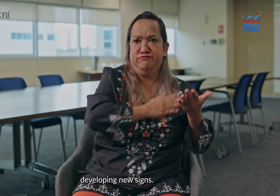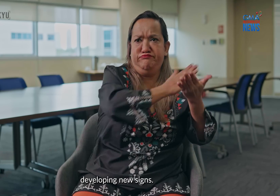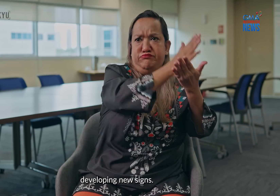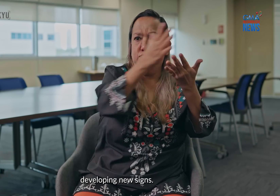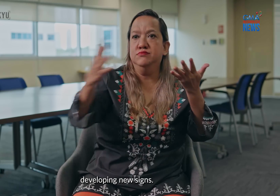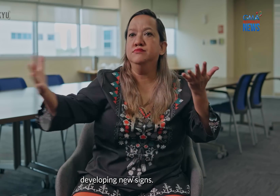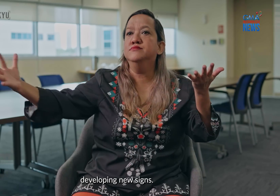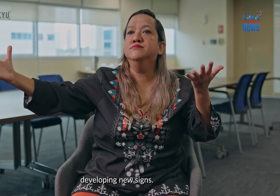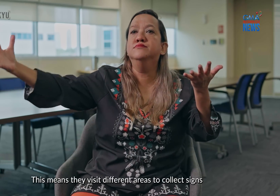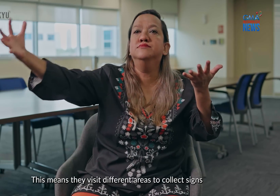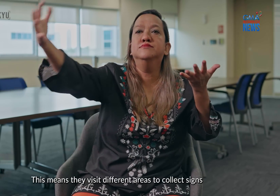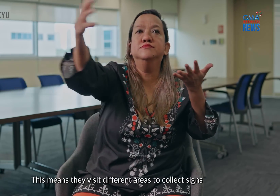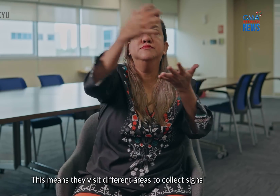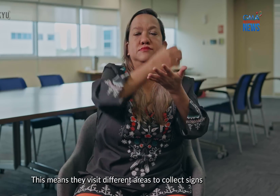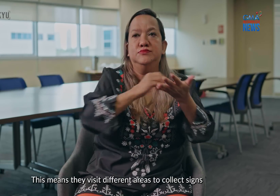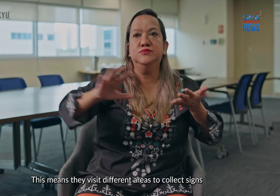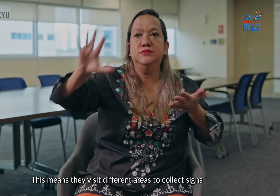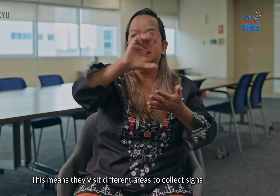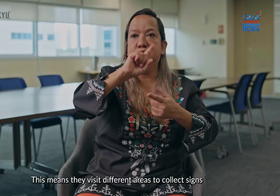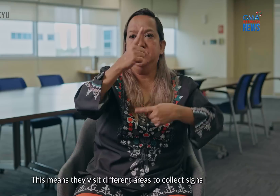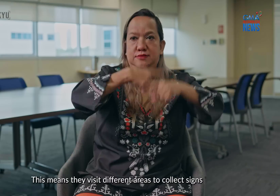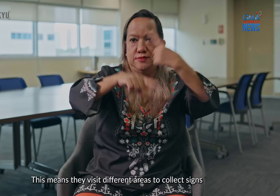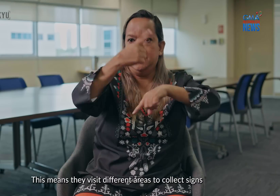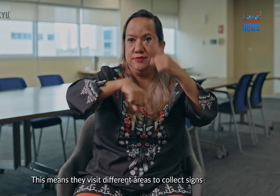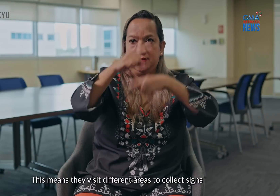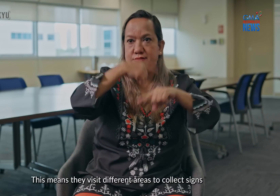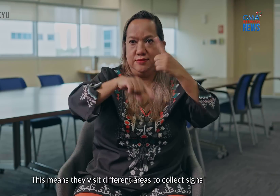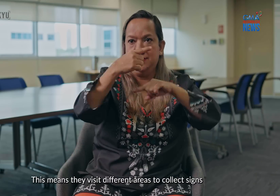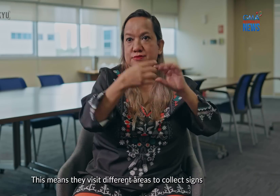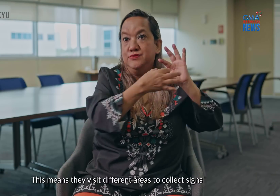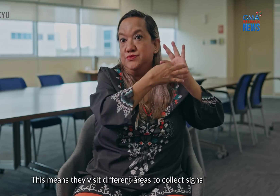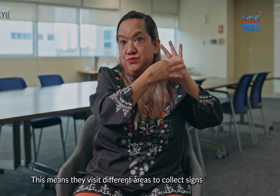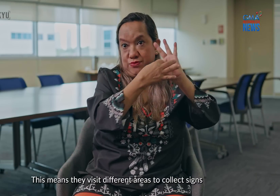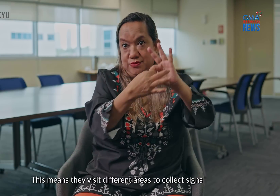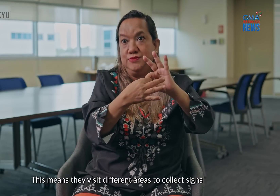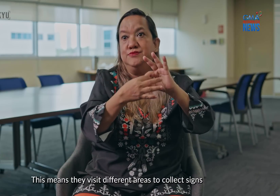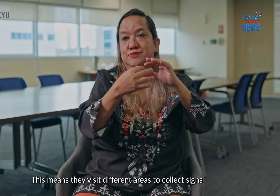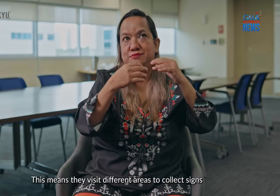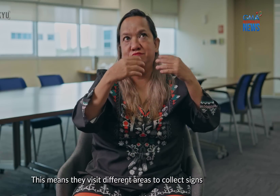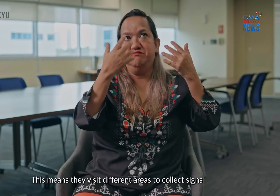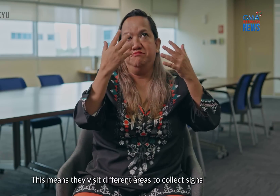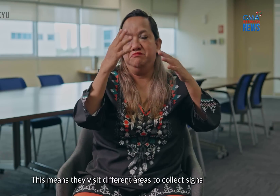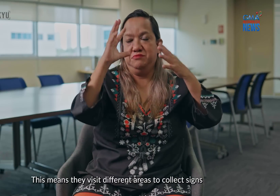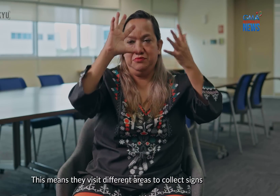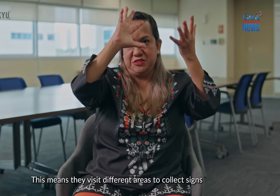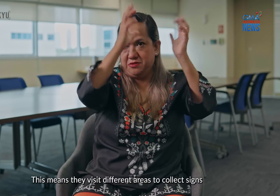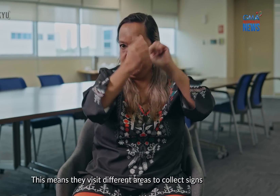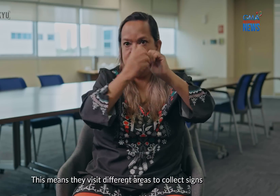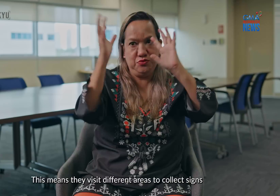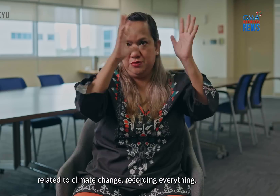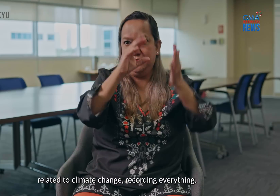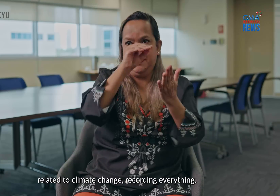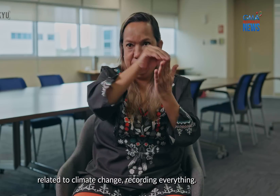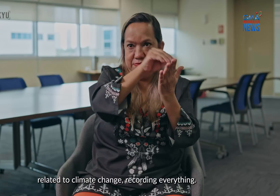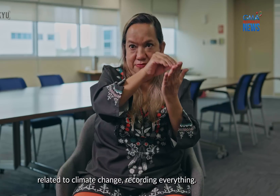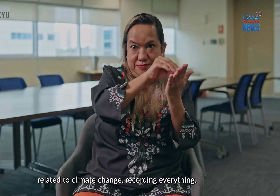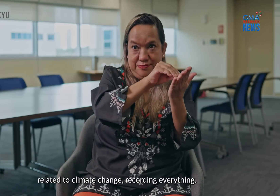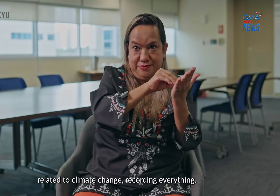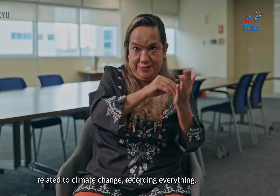We have work programs here in Projects SIGND. The first one involves creating signs,